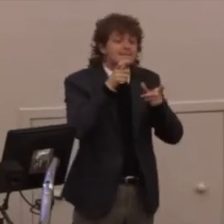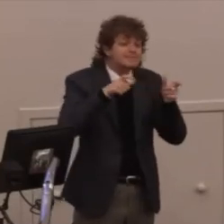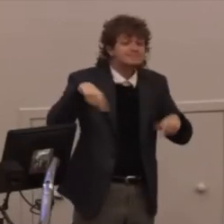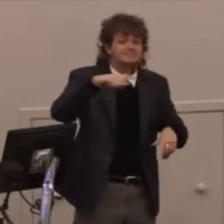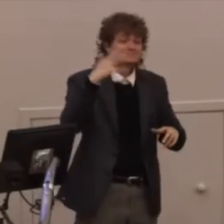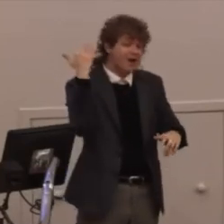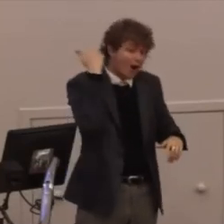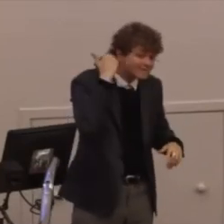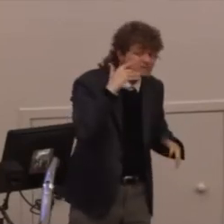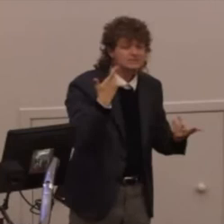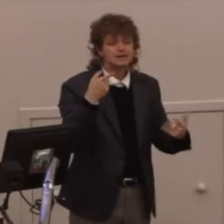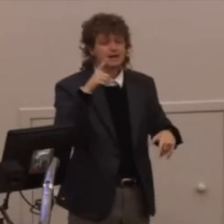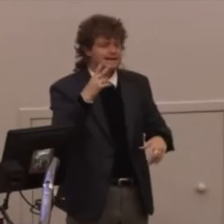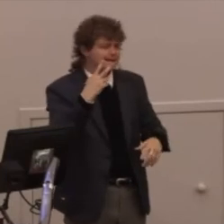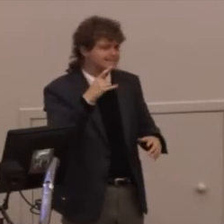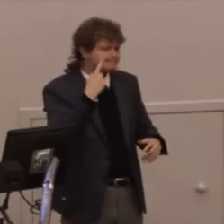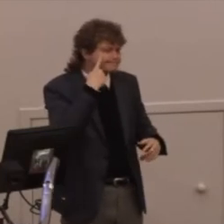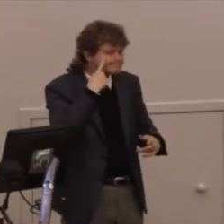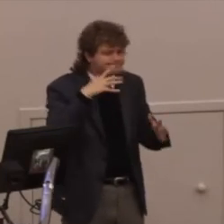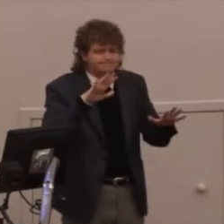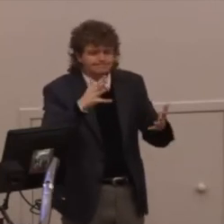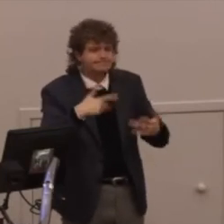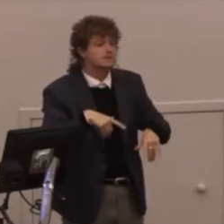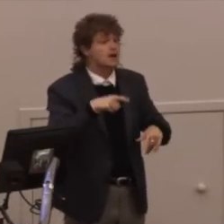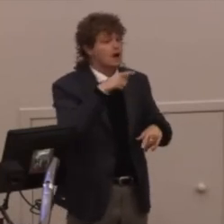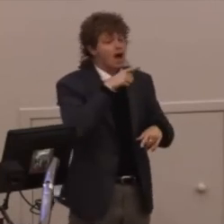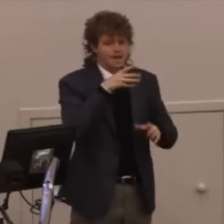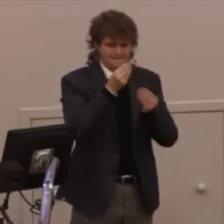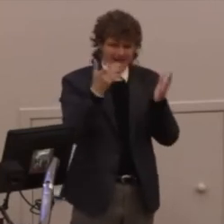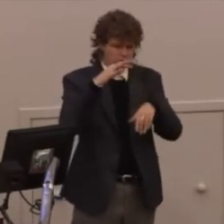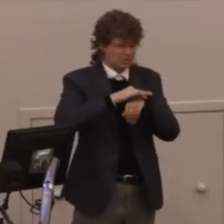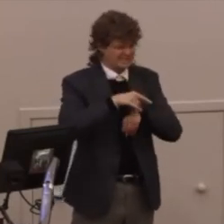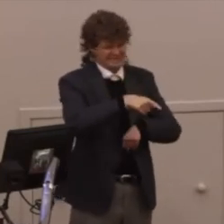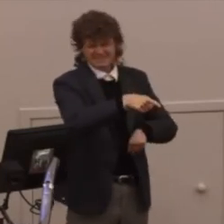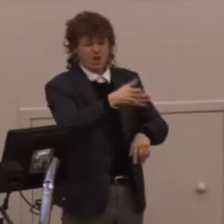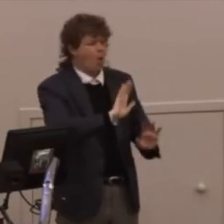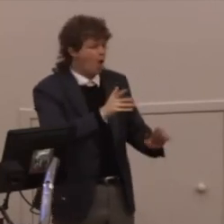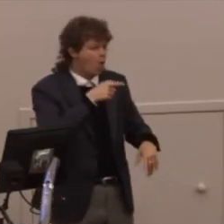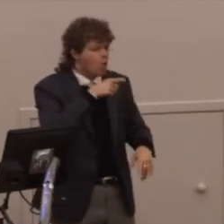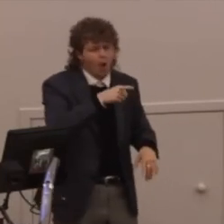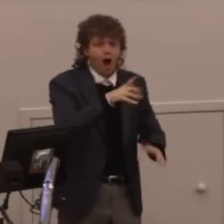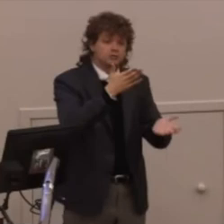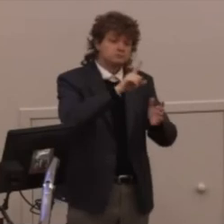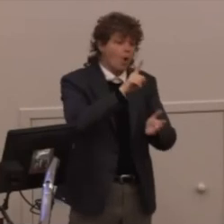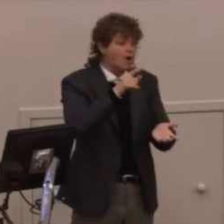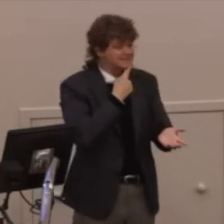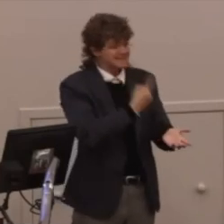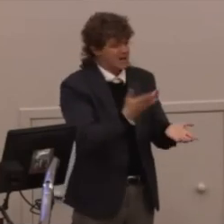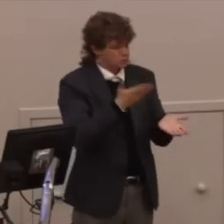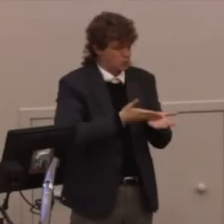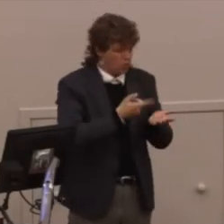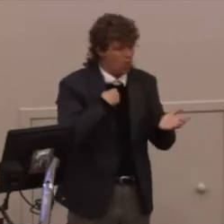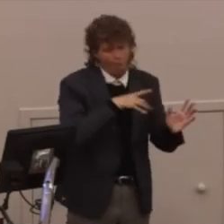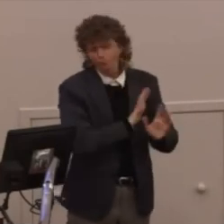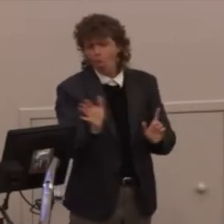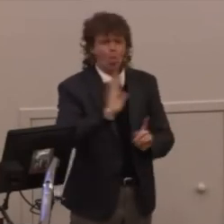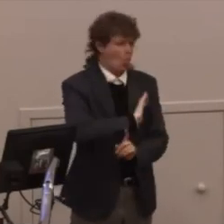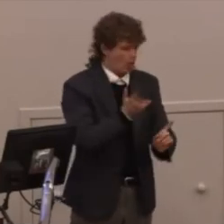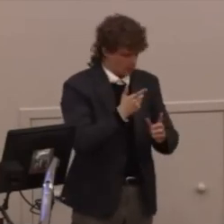who want to medically transition their gender have to pass through psychiatric examinations.